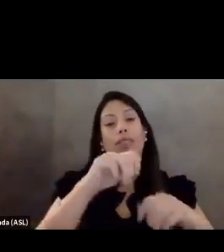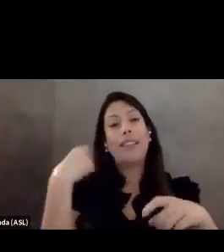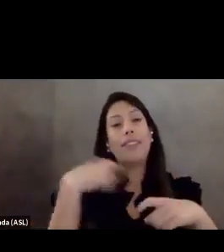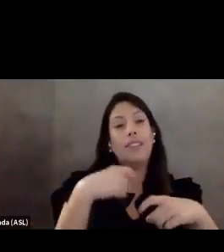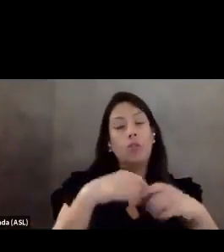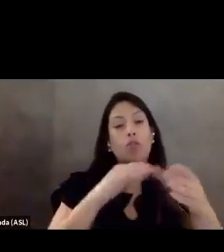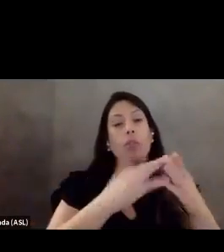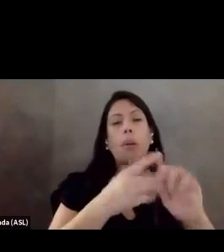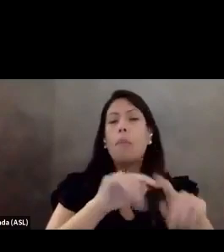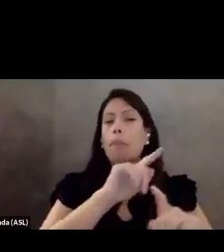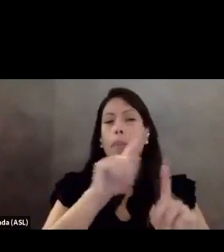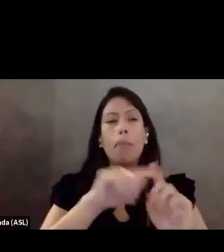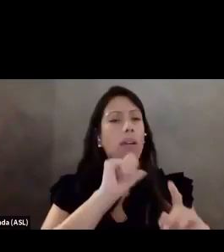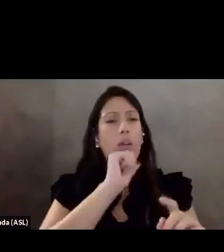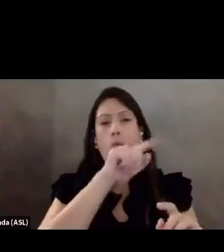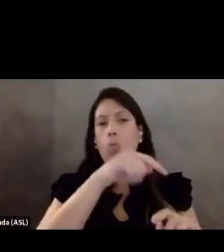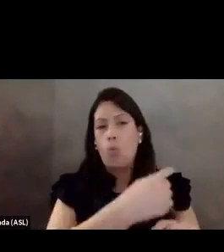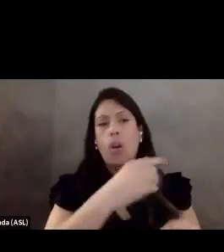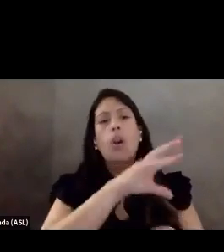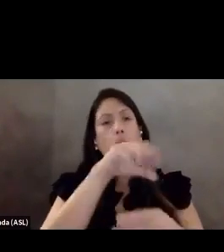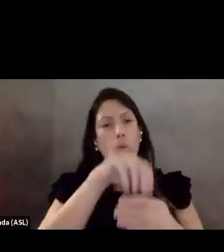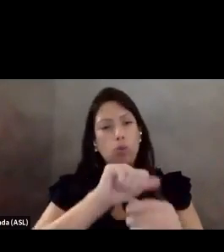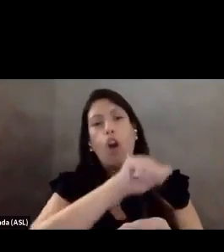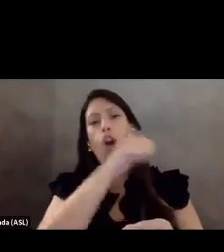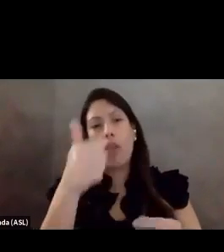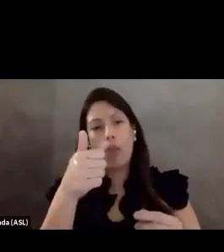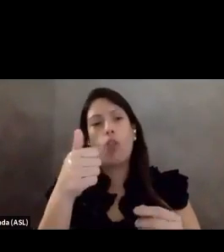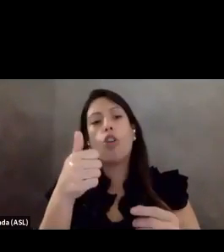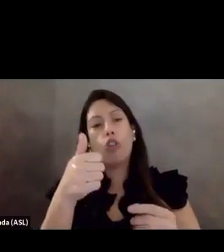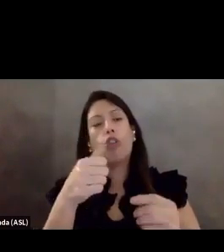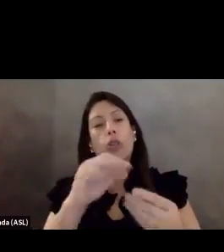populations, too, and some percentage, I don't know, exact percentage.